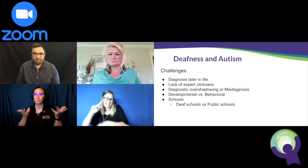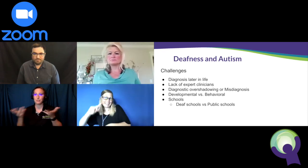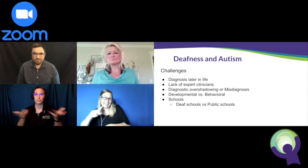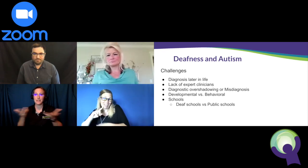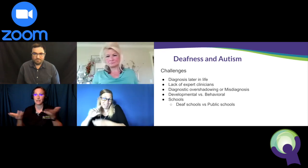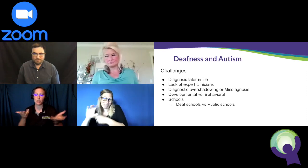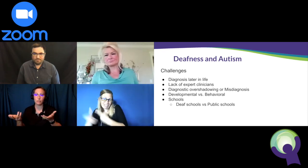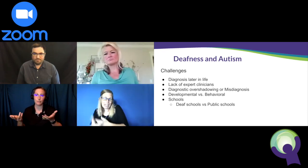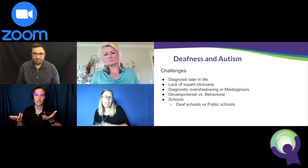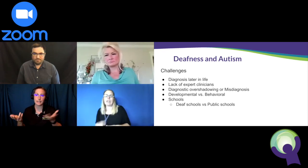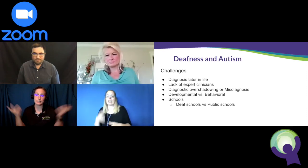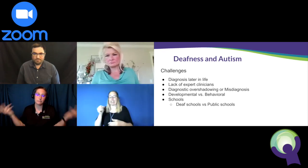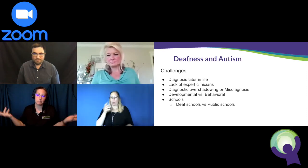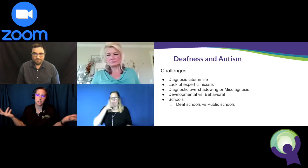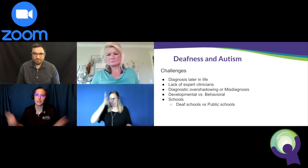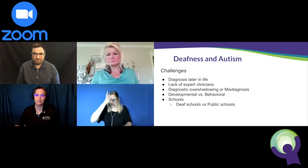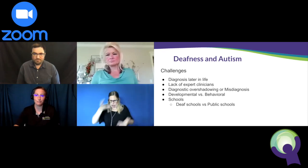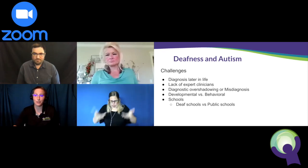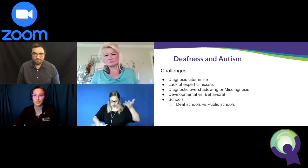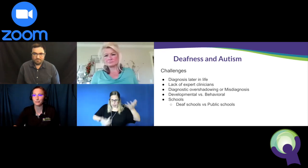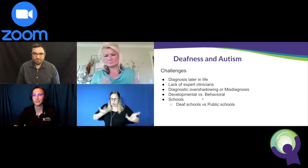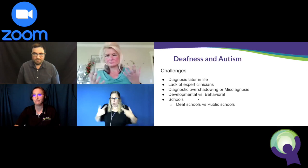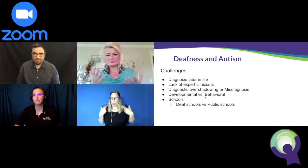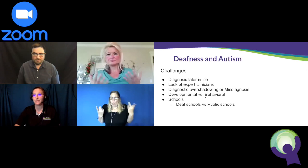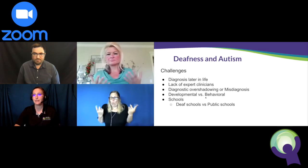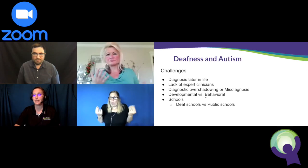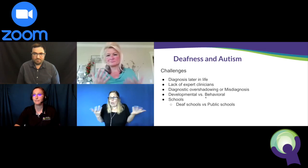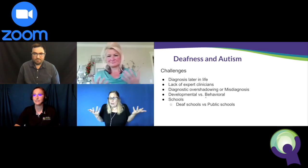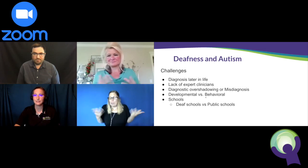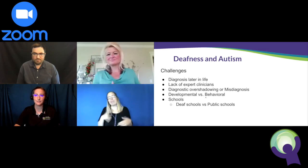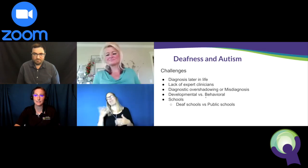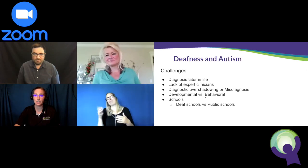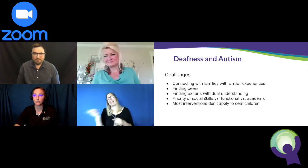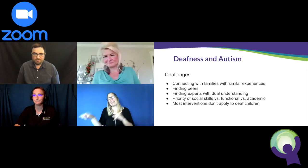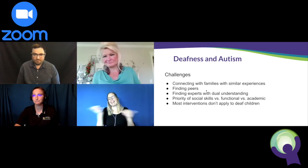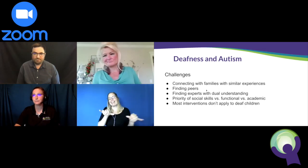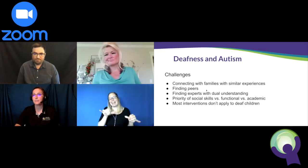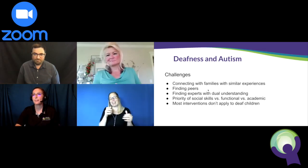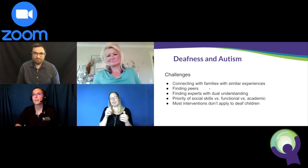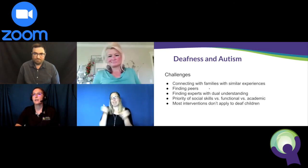which way do I go with my kids? Much like parents do with with deafness in general.